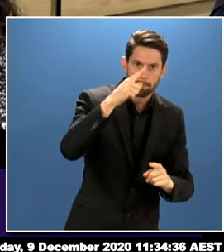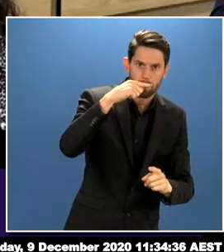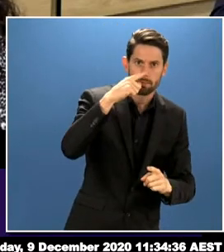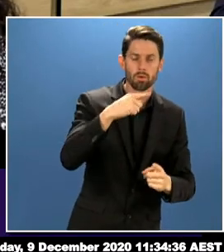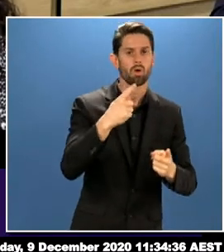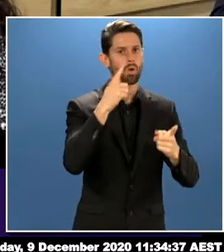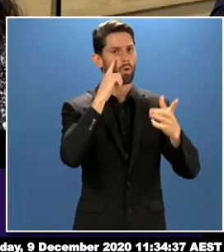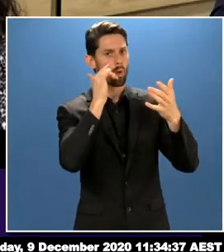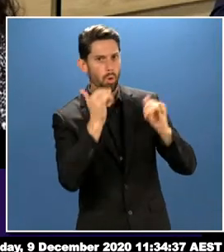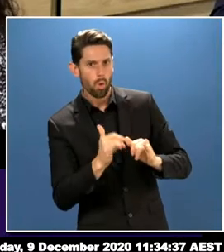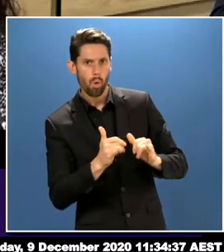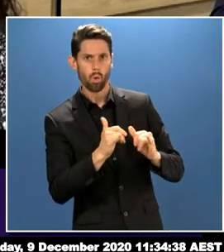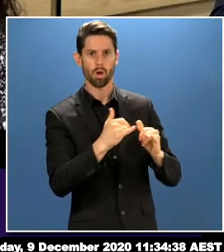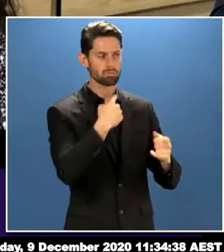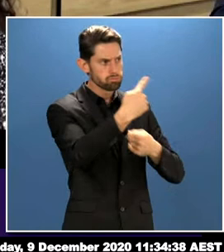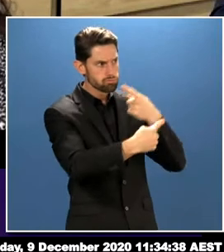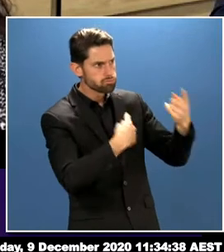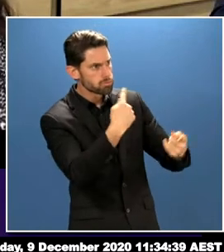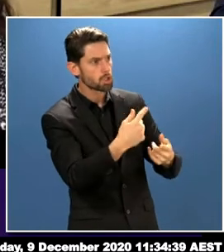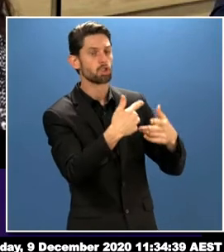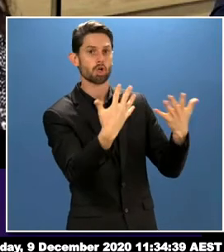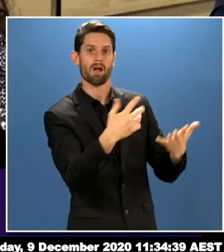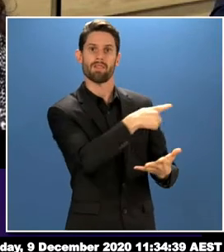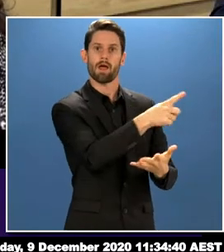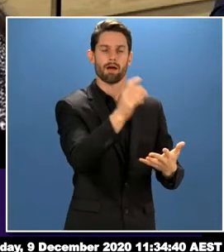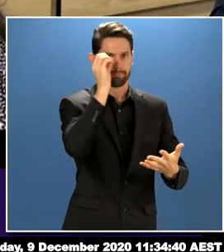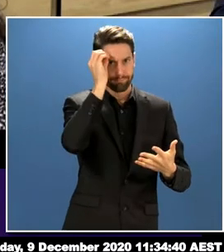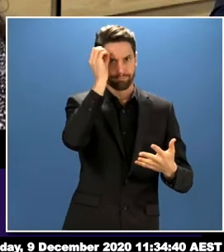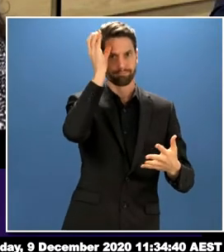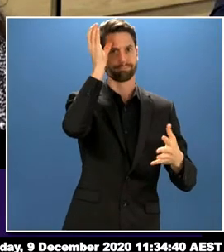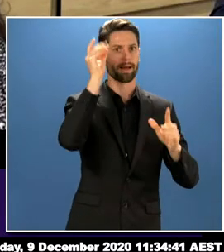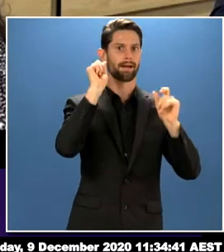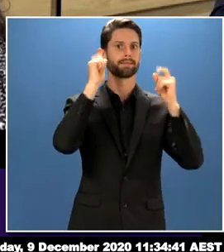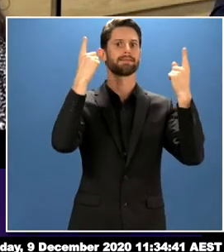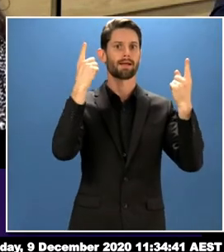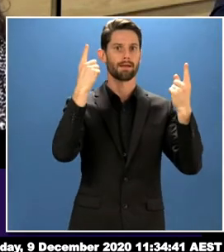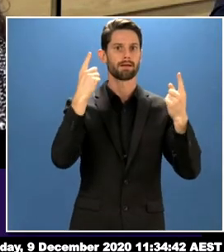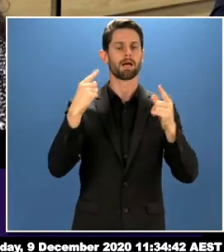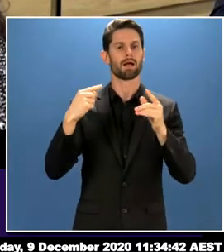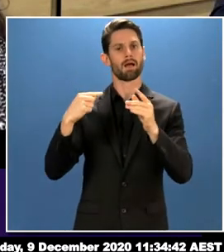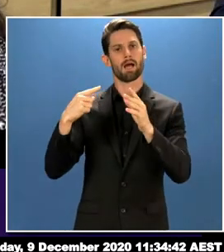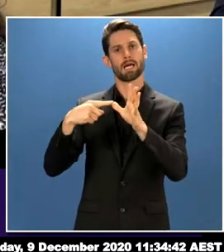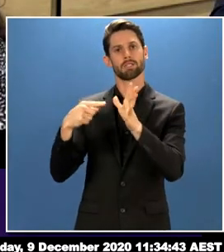and so forth to then effectively implement and explain the rulings that you've made?